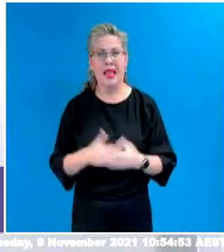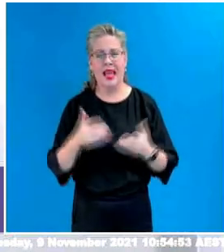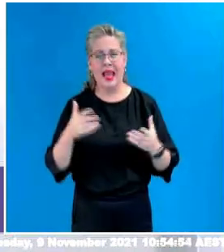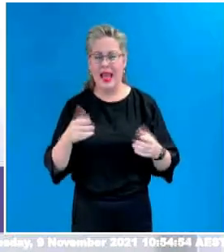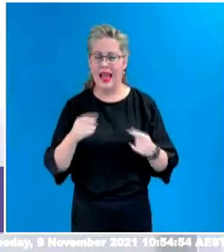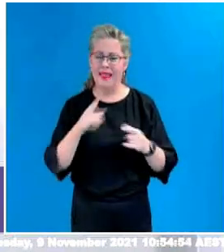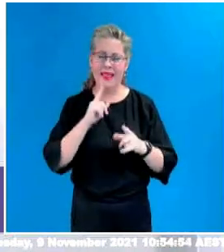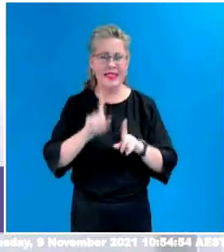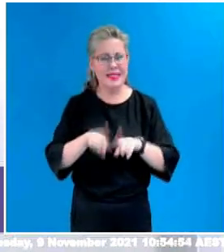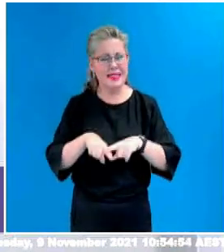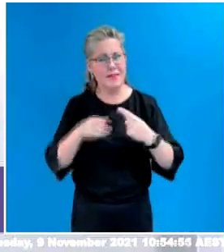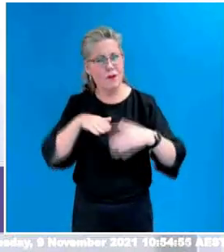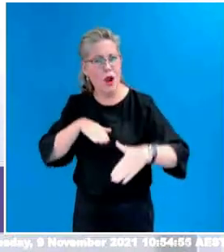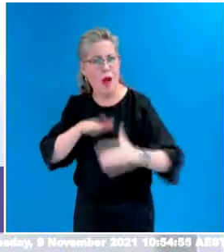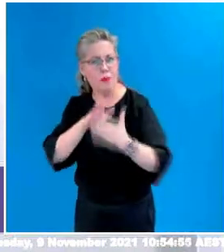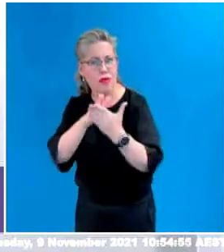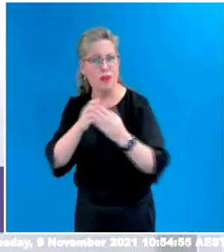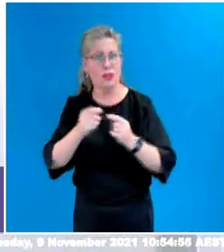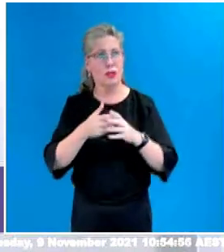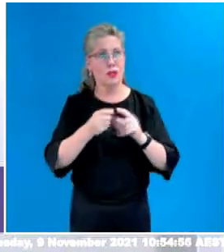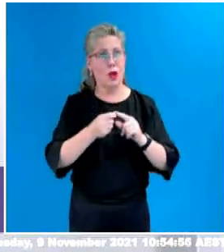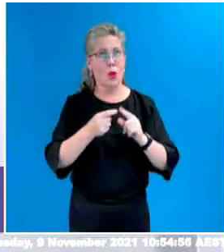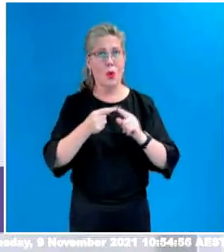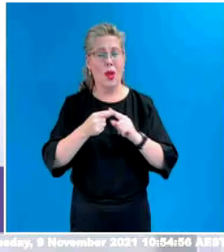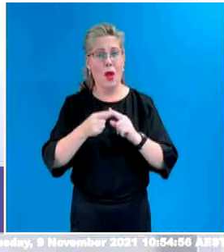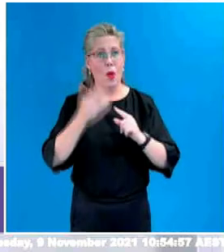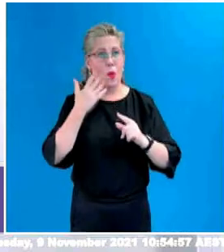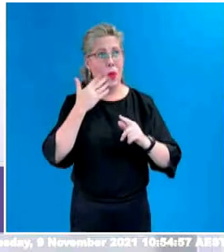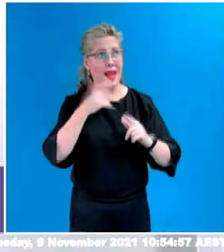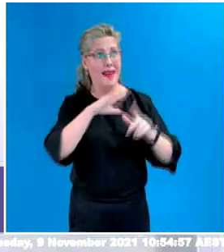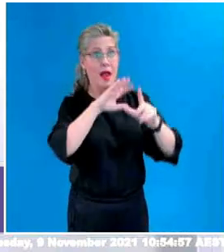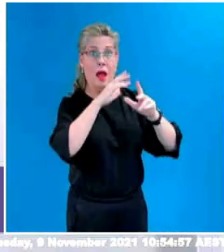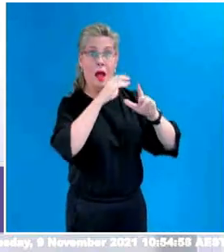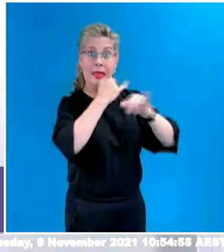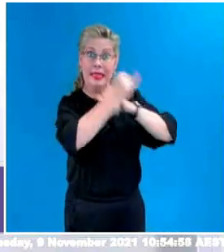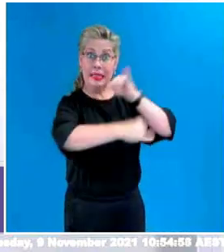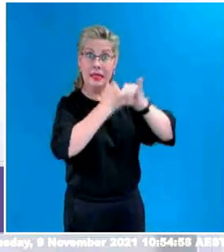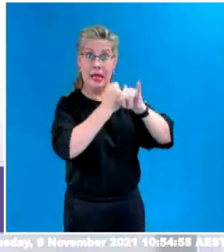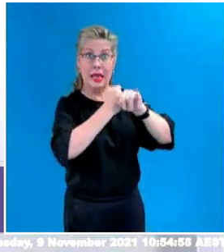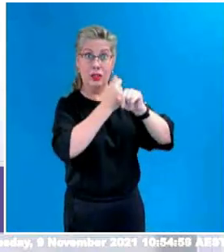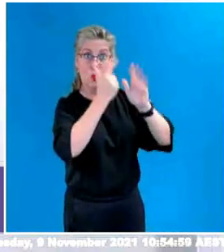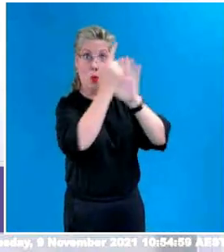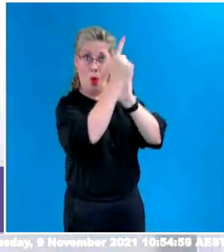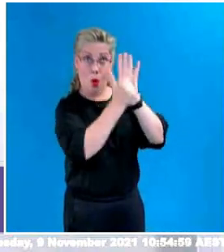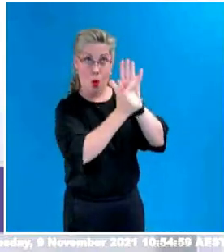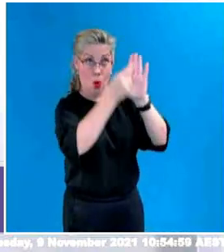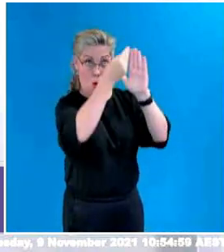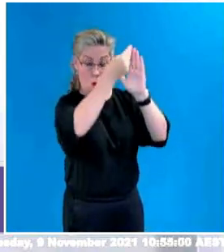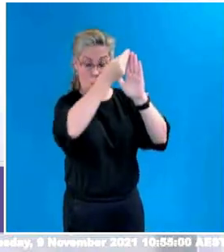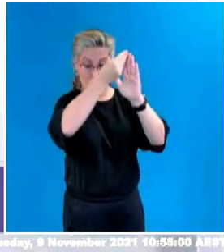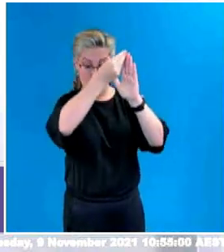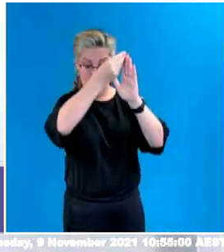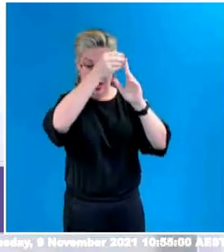horizontal integration of rights, so this has been a topic of some interest for decades; is that right?